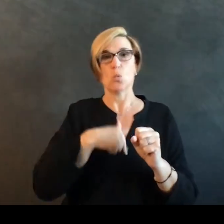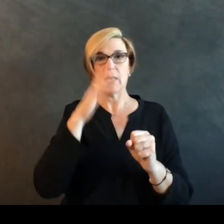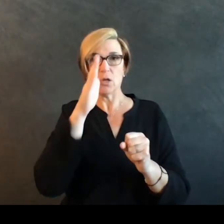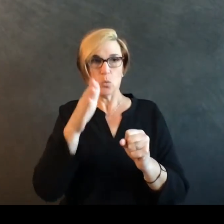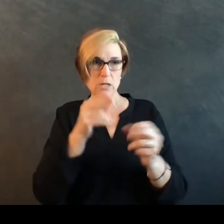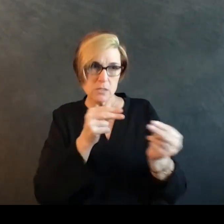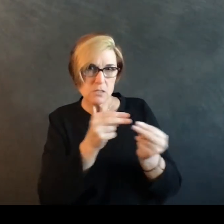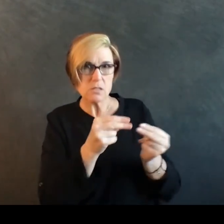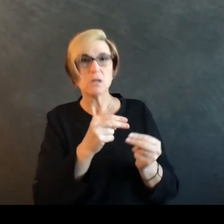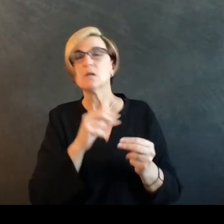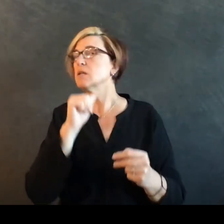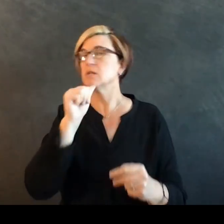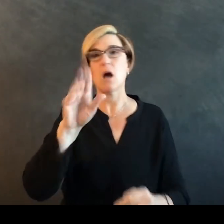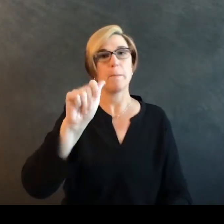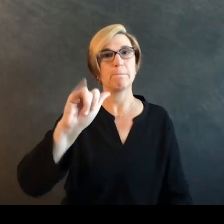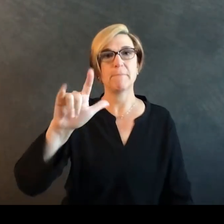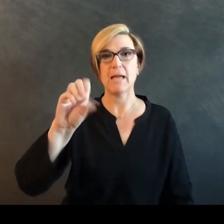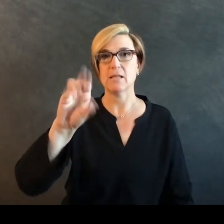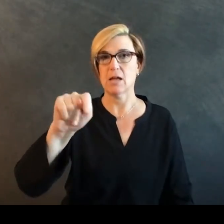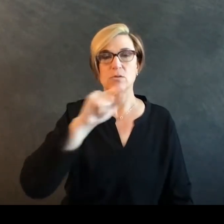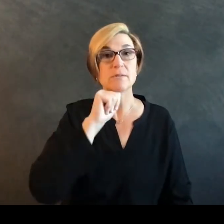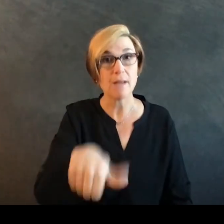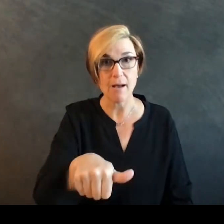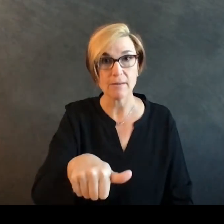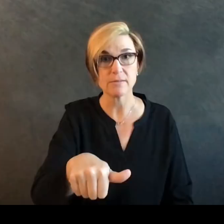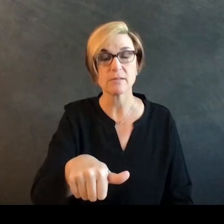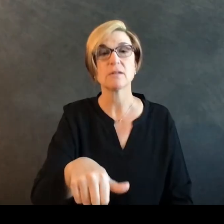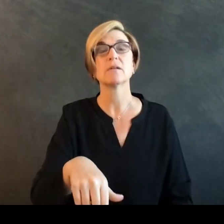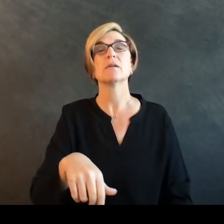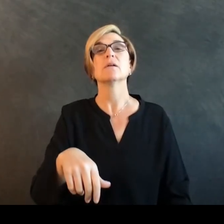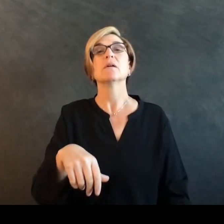taxpayers get compensated but the these airlines these are national security